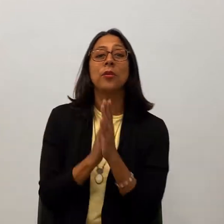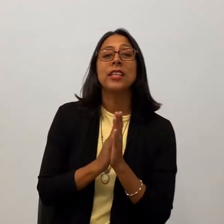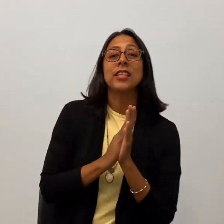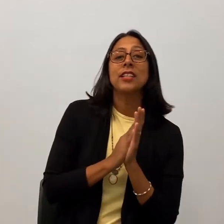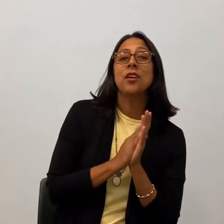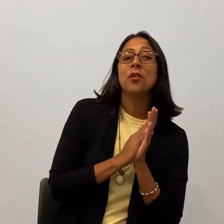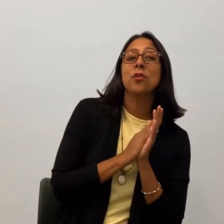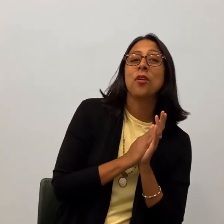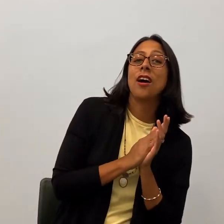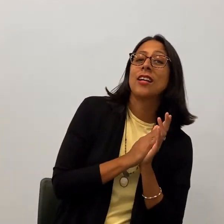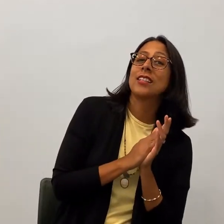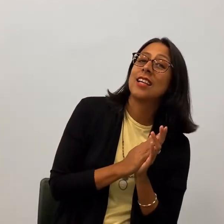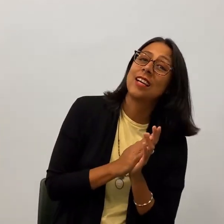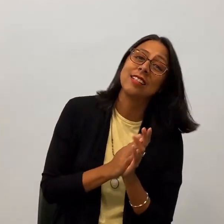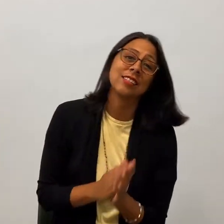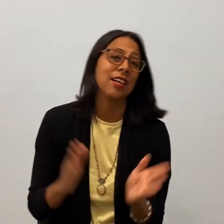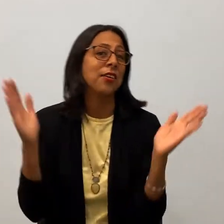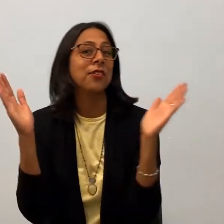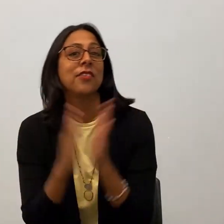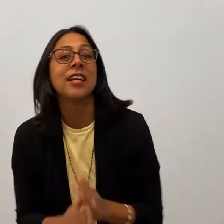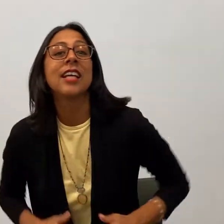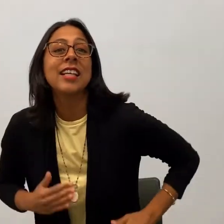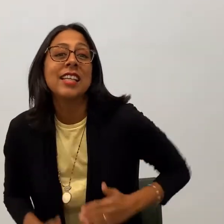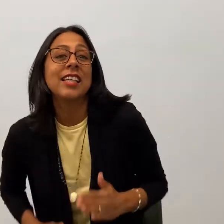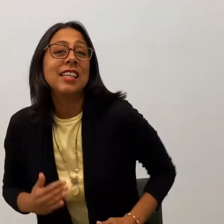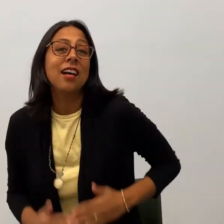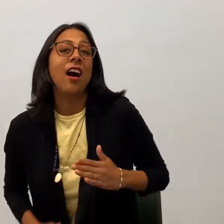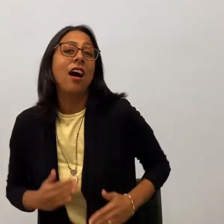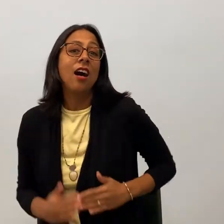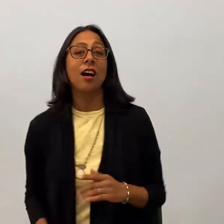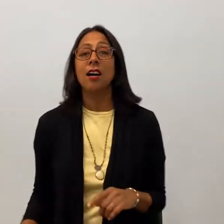[clap] We know crocodiles go [clap] hee he ha ha ha